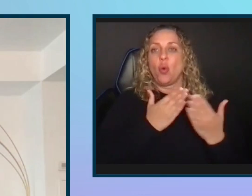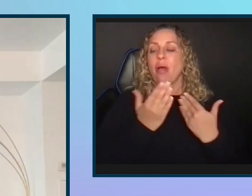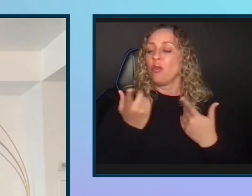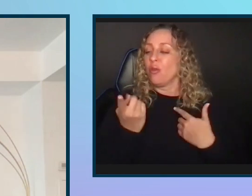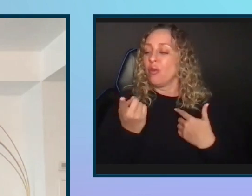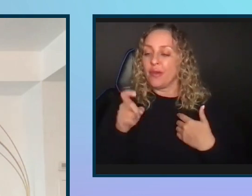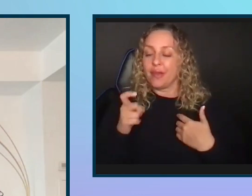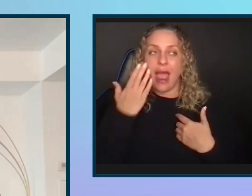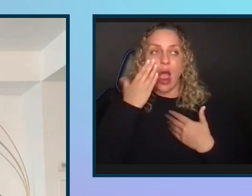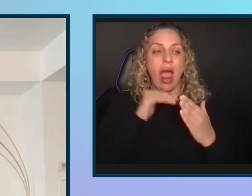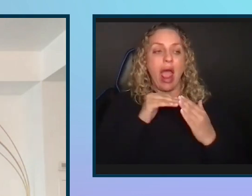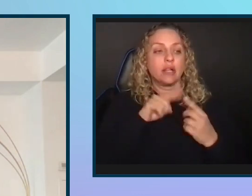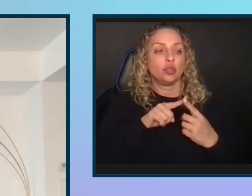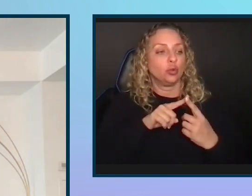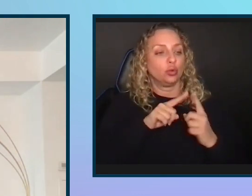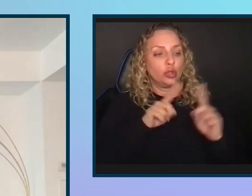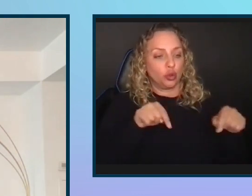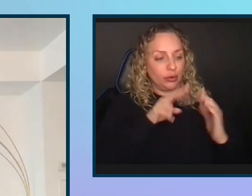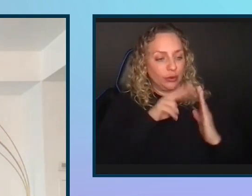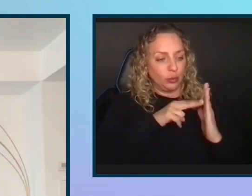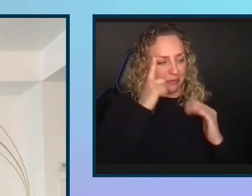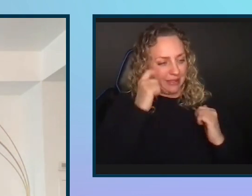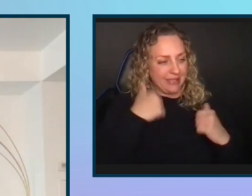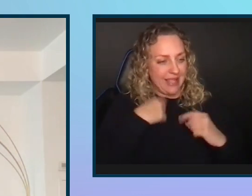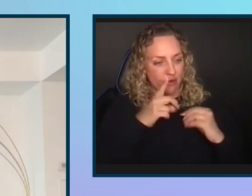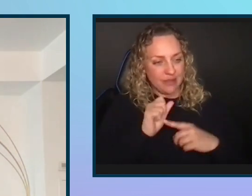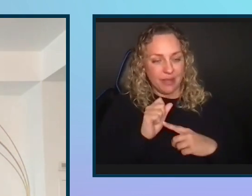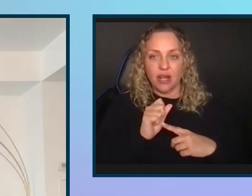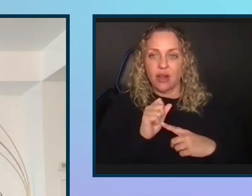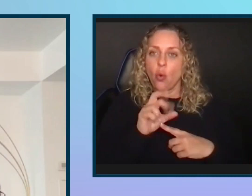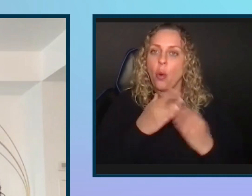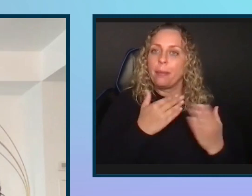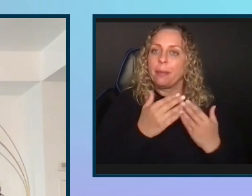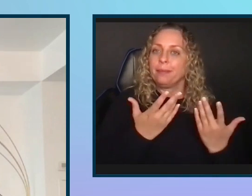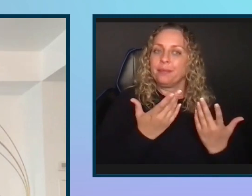access to a screen reader on the computer because they have a cognitive disability or because it just makes their lives easier,